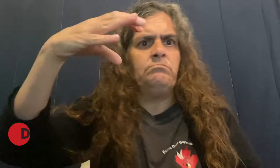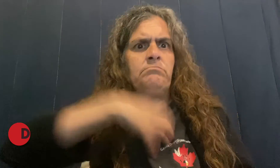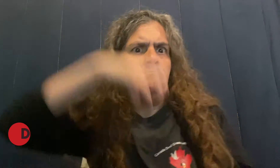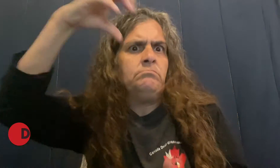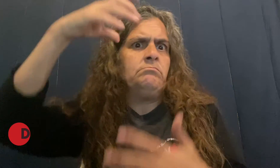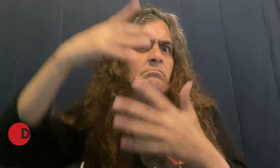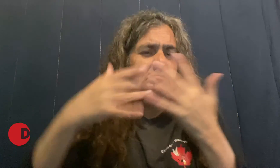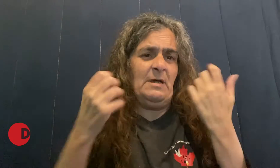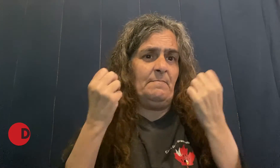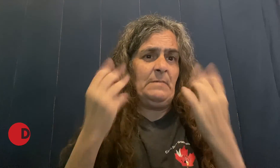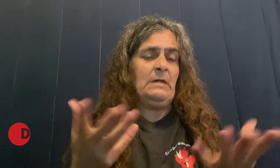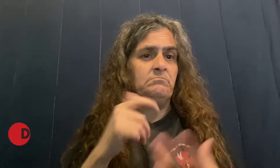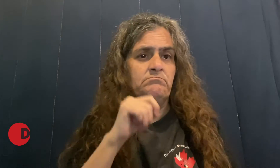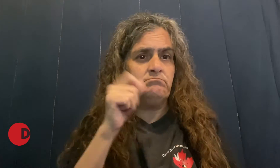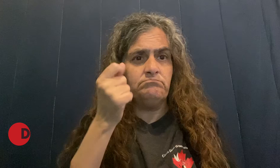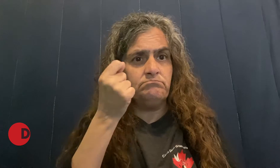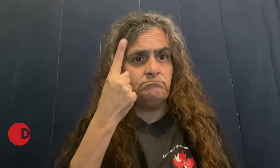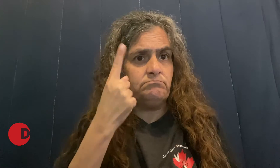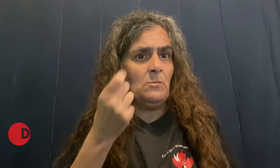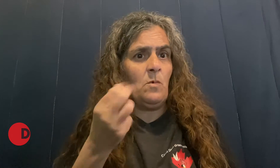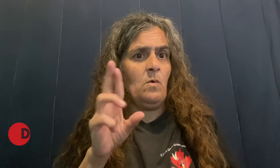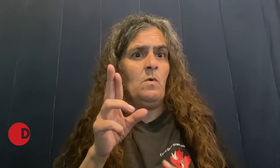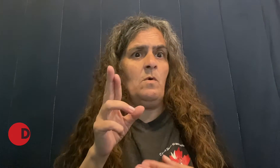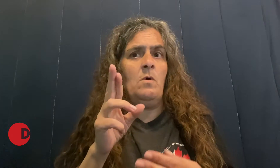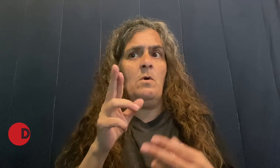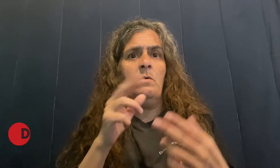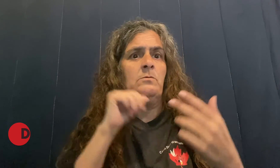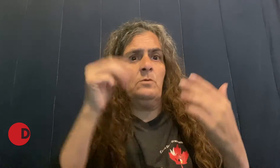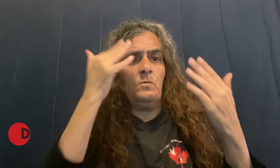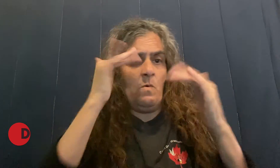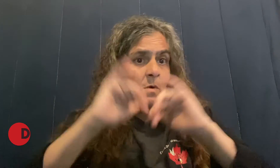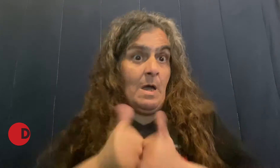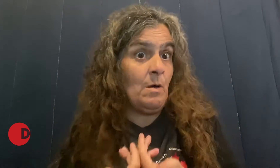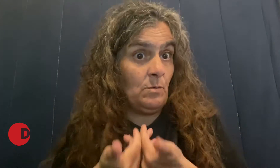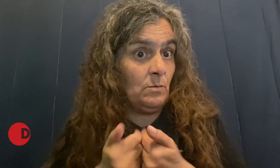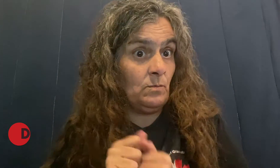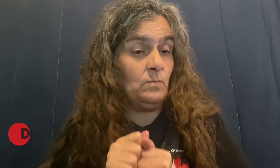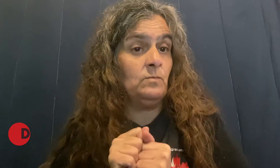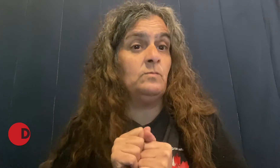or how to fill out forms and file complaints.